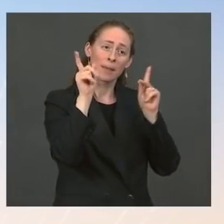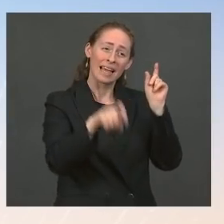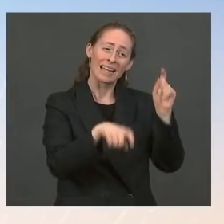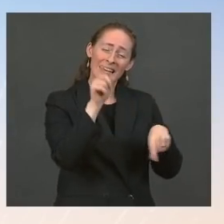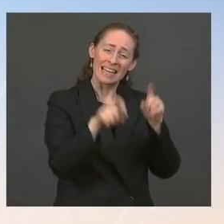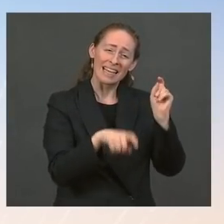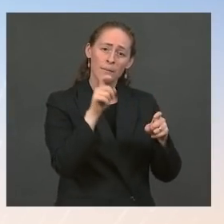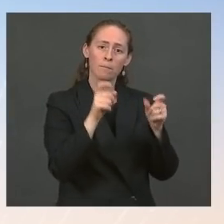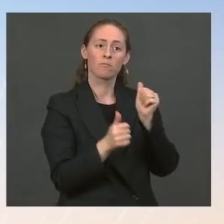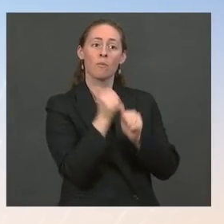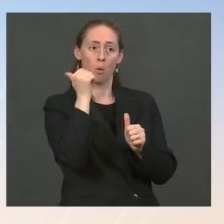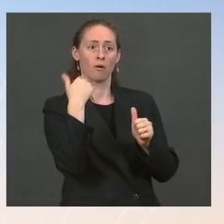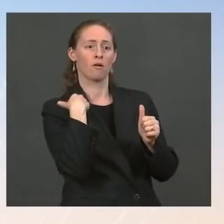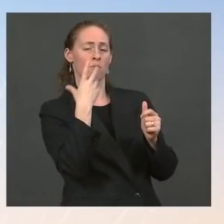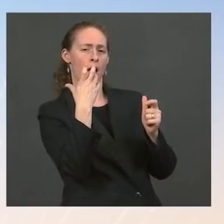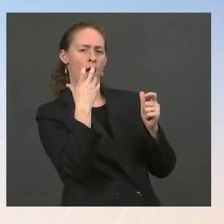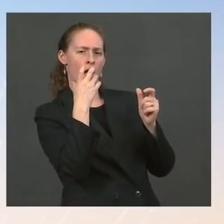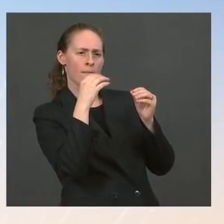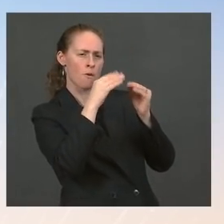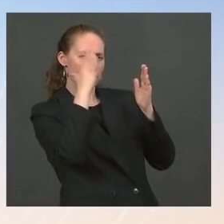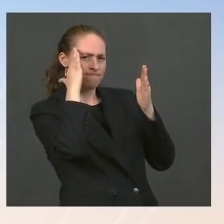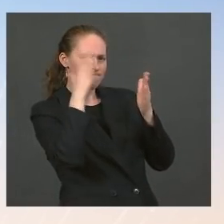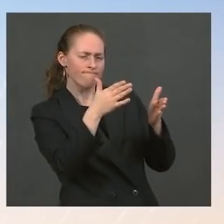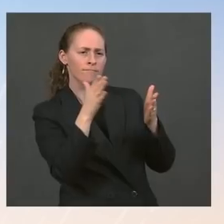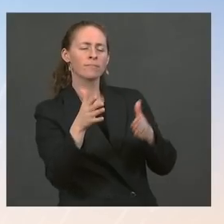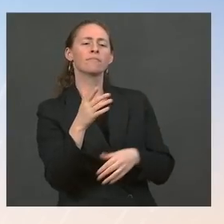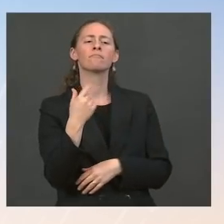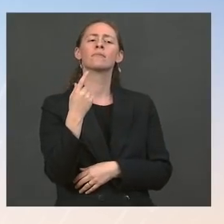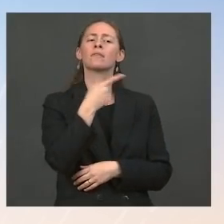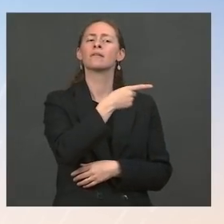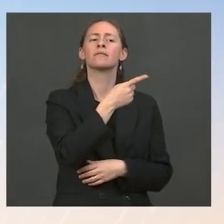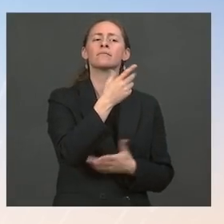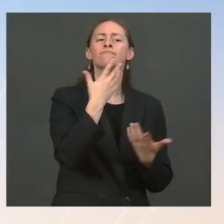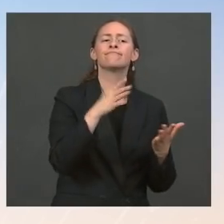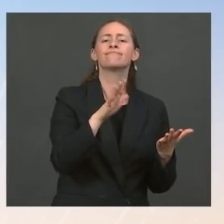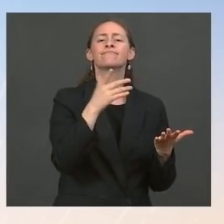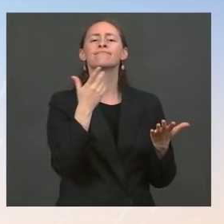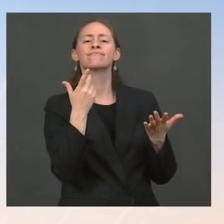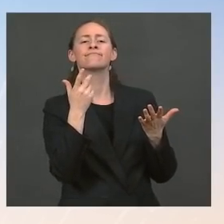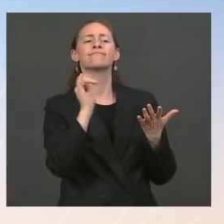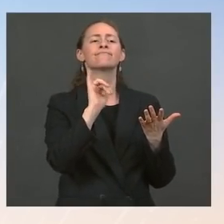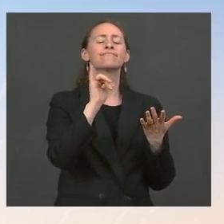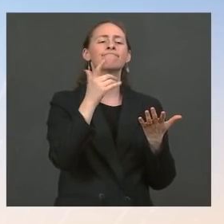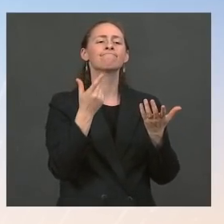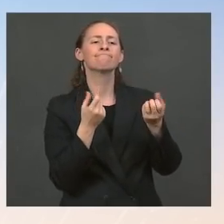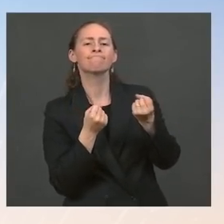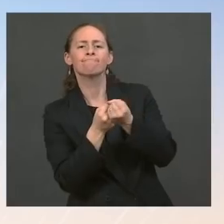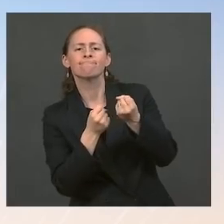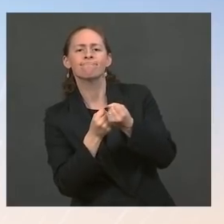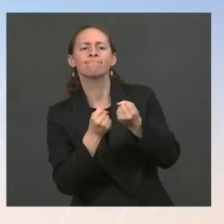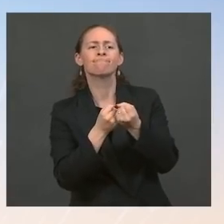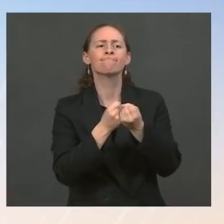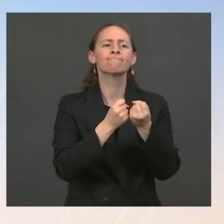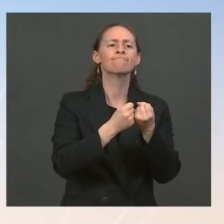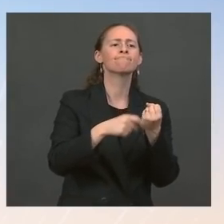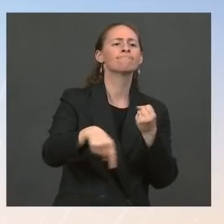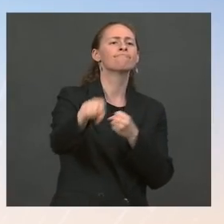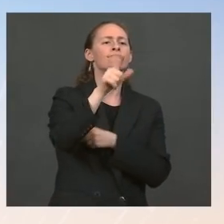and not providing this aid, assistance -- whatever it may be -- to people who are in higher income brackets,